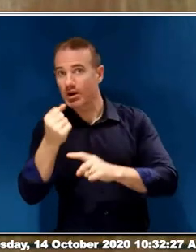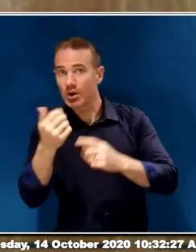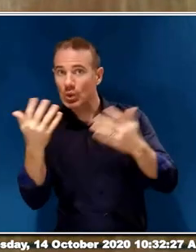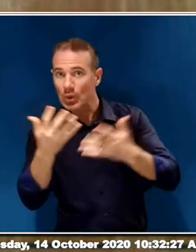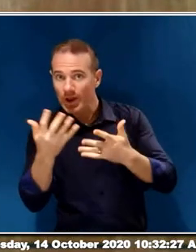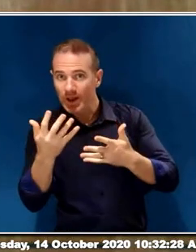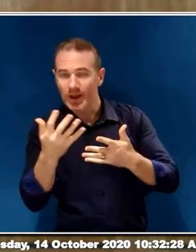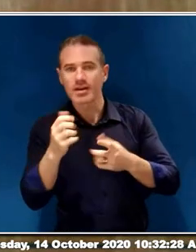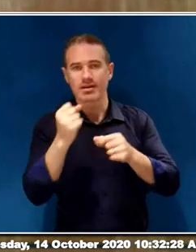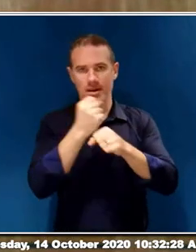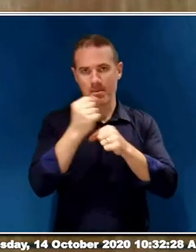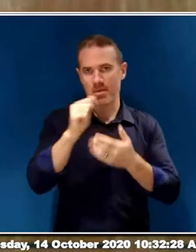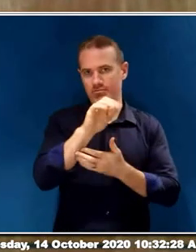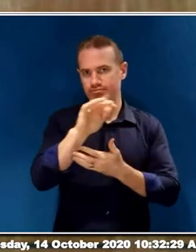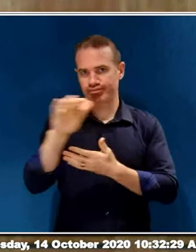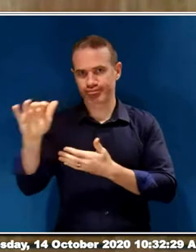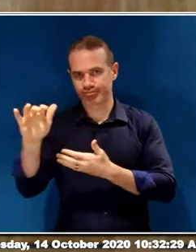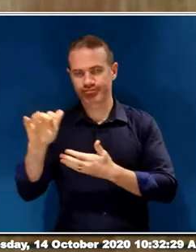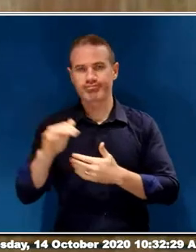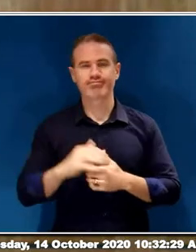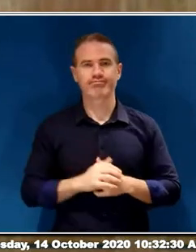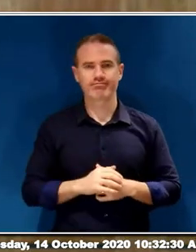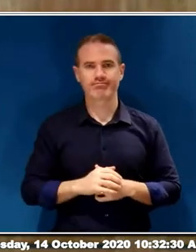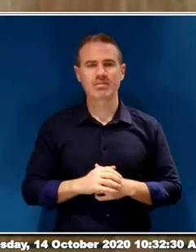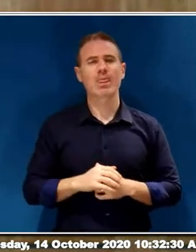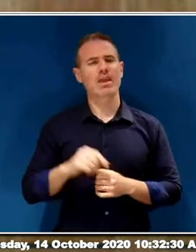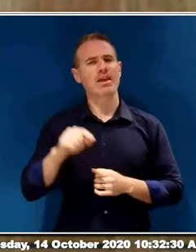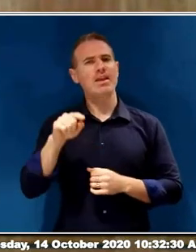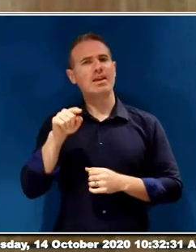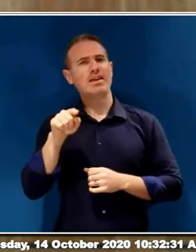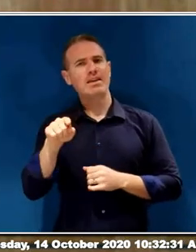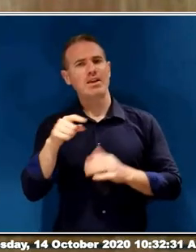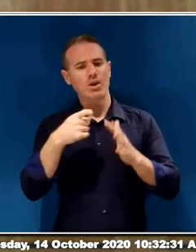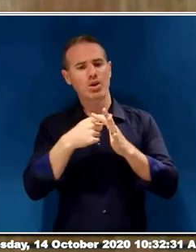Here he speaks about the importance of having a place to self-regulate